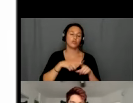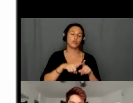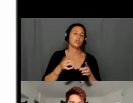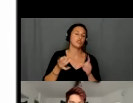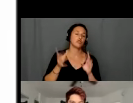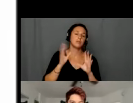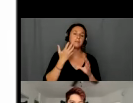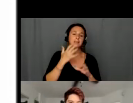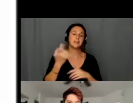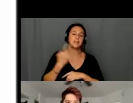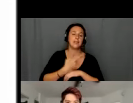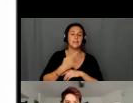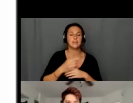Next slide.